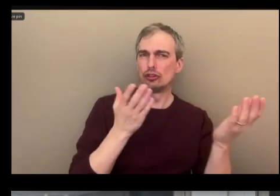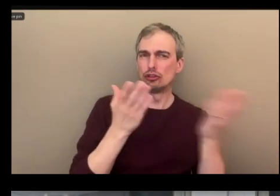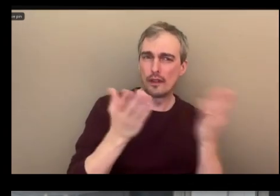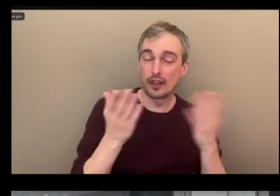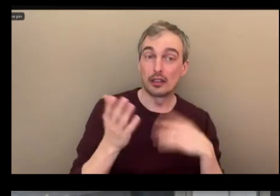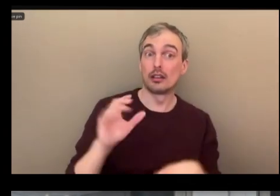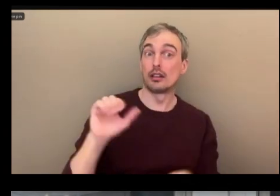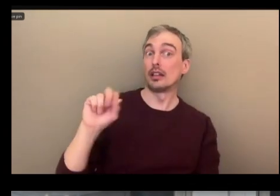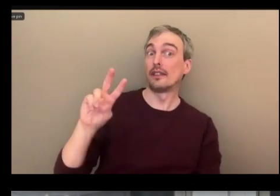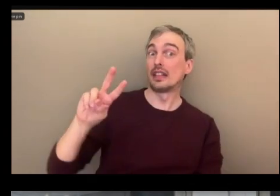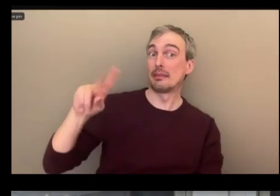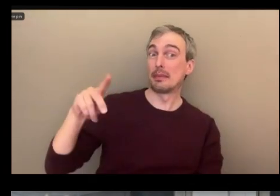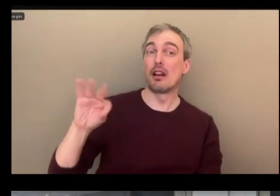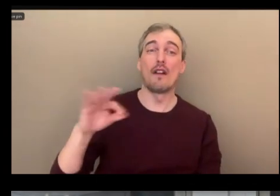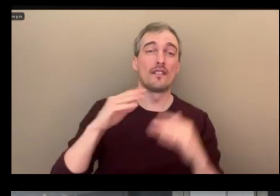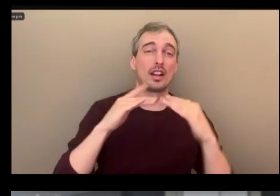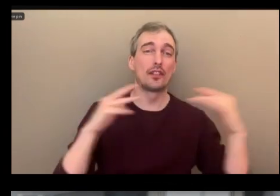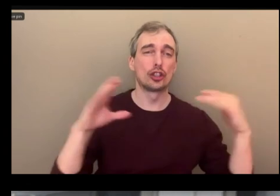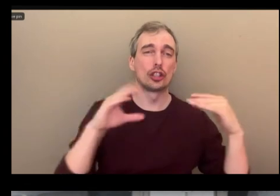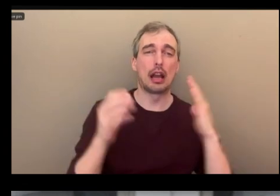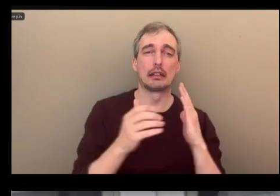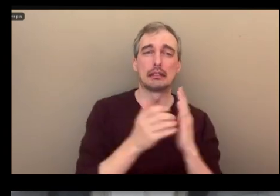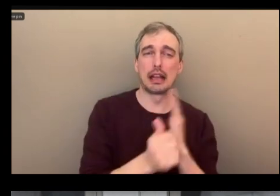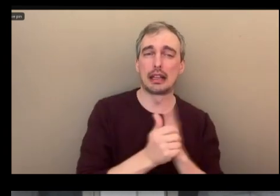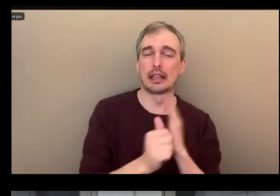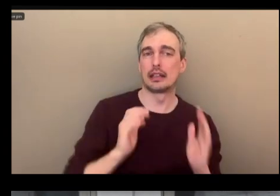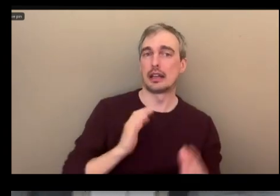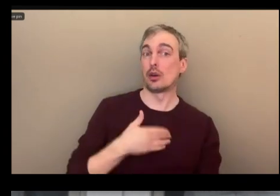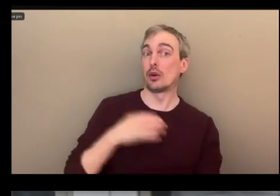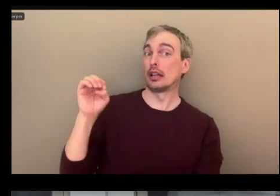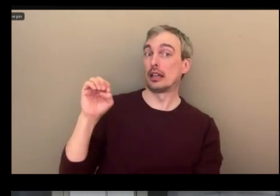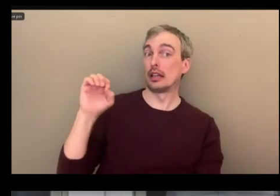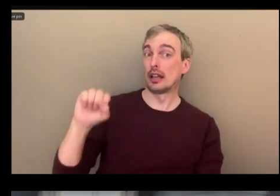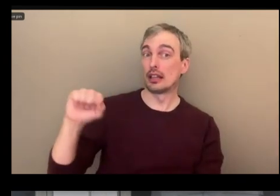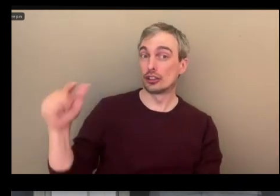our ESG, our accommodations team. We had a number of different leaders.